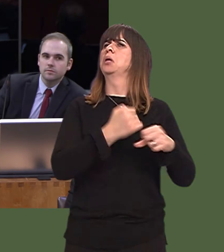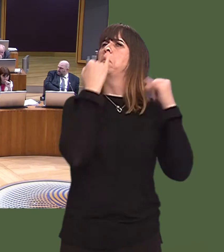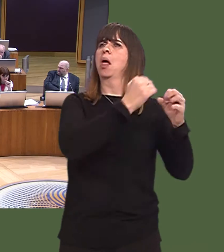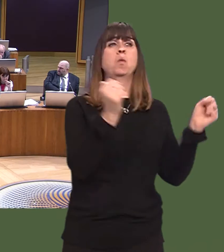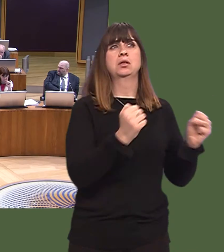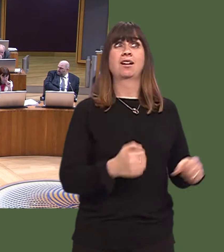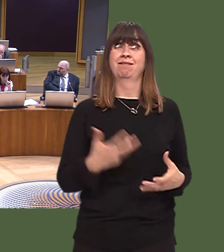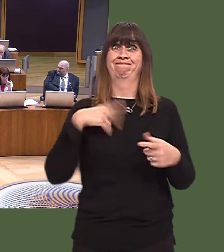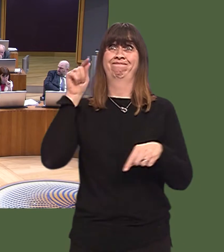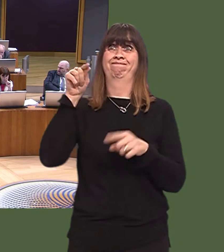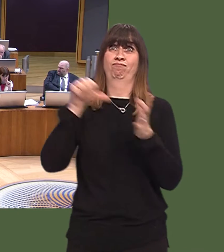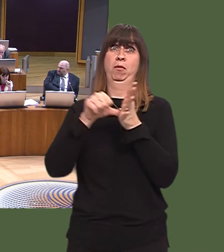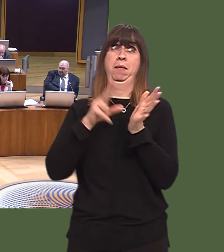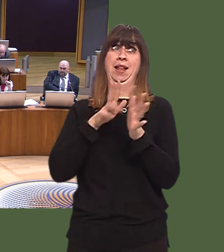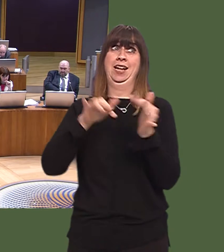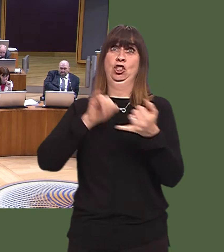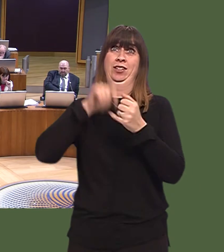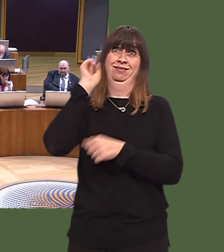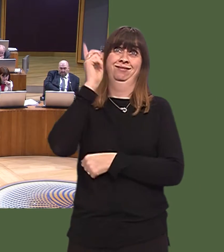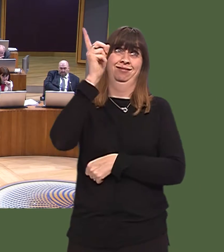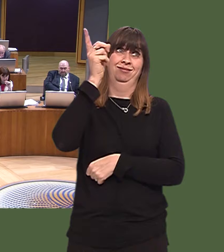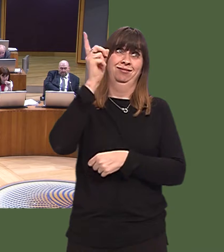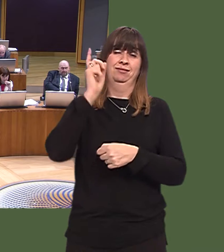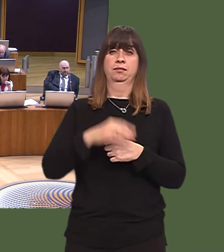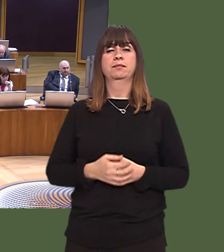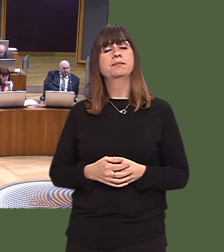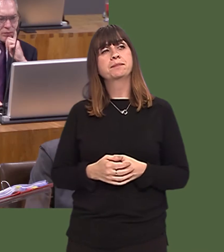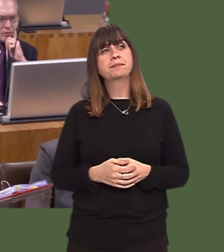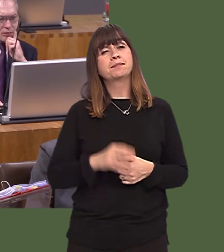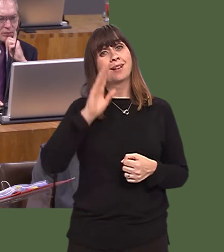Carwyn Jones: What happens in the winter is that, even though numbers in A&E actually